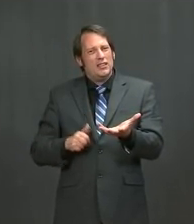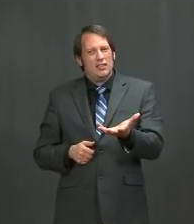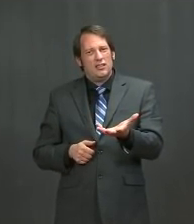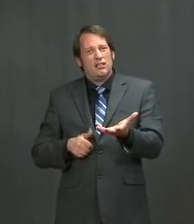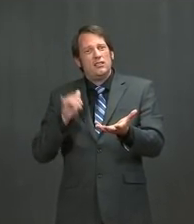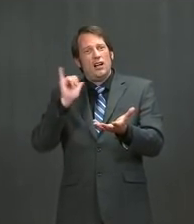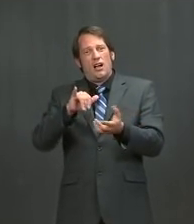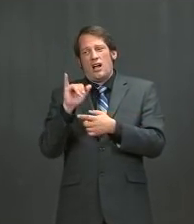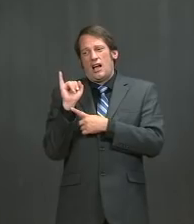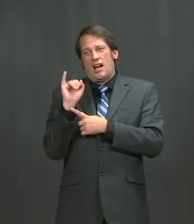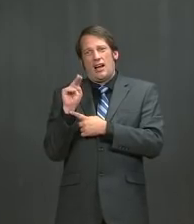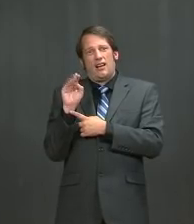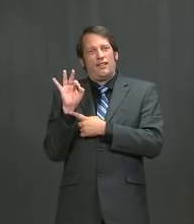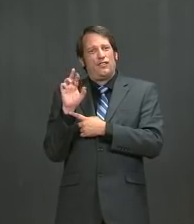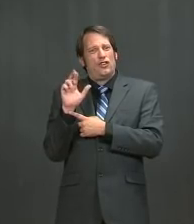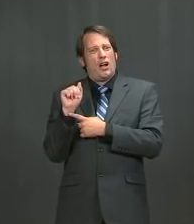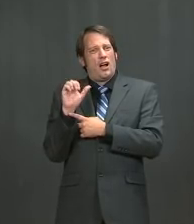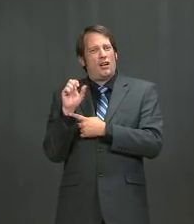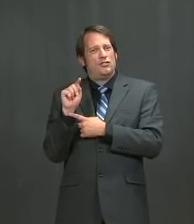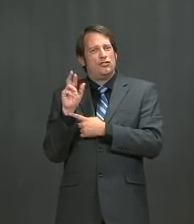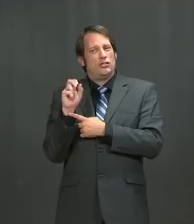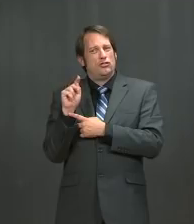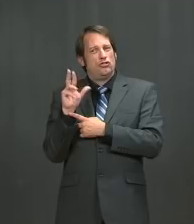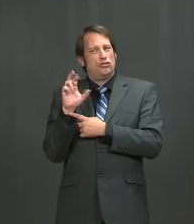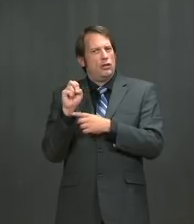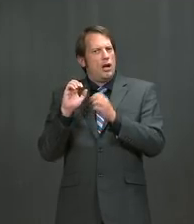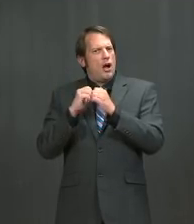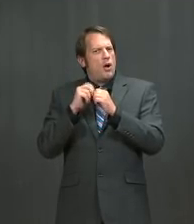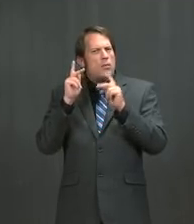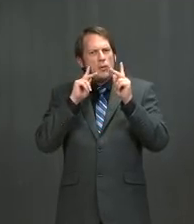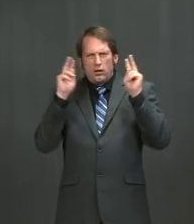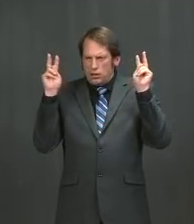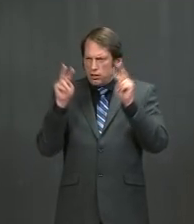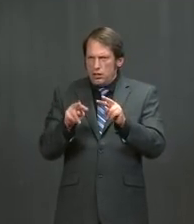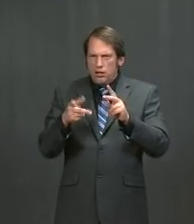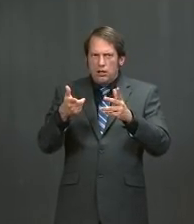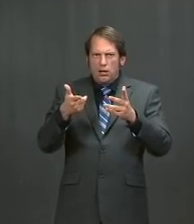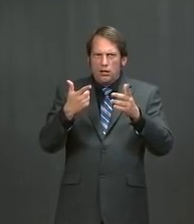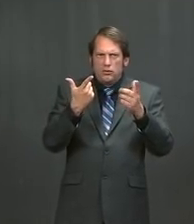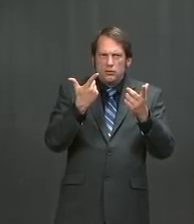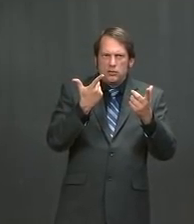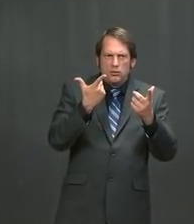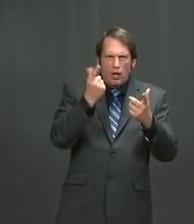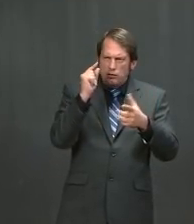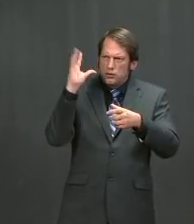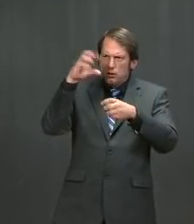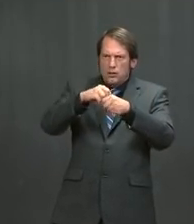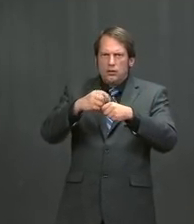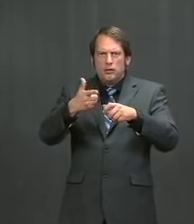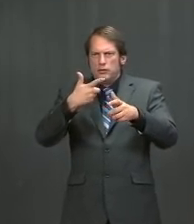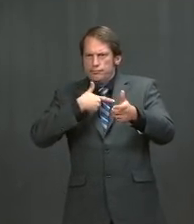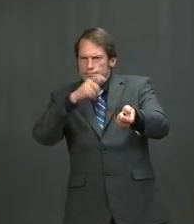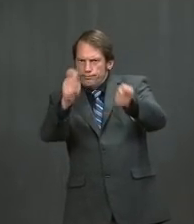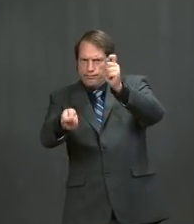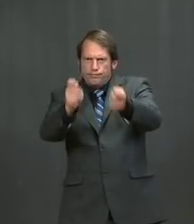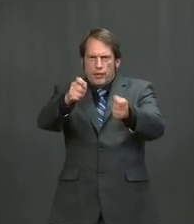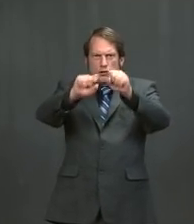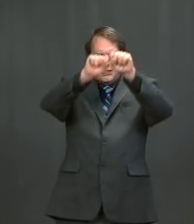The Press: So what is the White House's definition of infrastructure exactly? Ms. Psaki: Well, I think it's what I went through earlier when Alex asked the question,